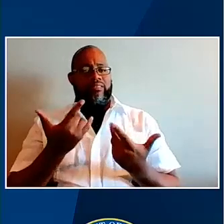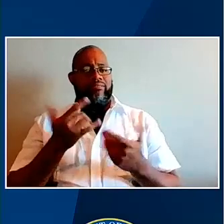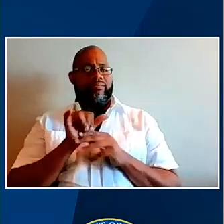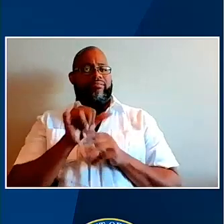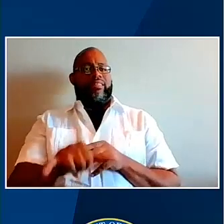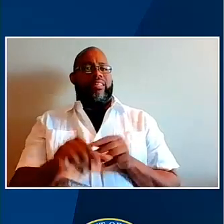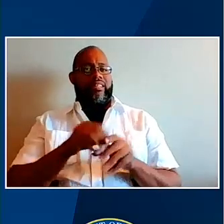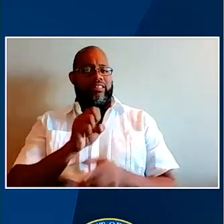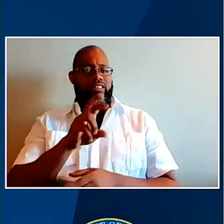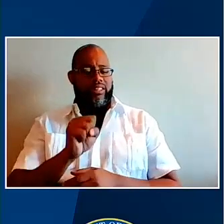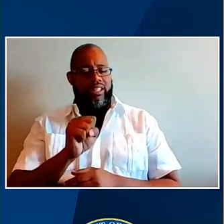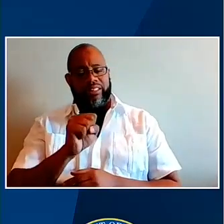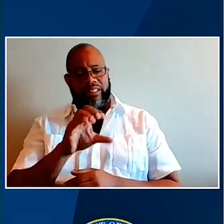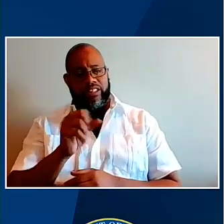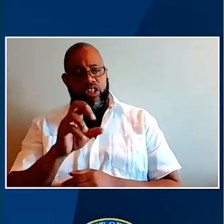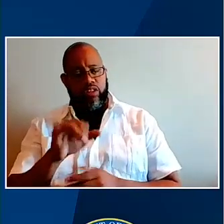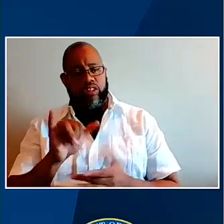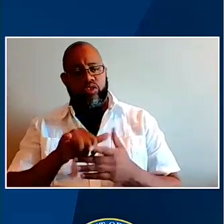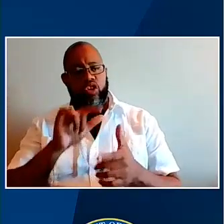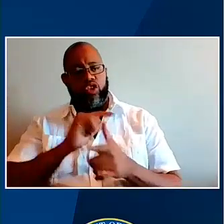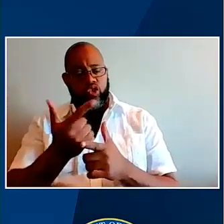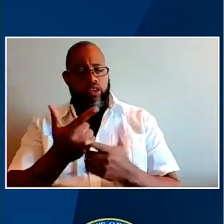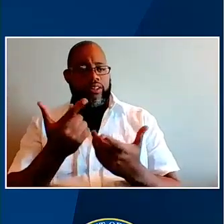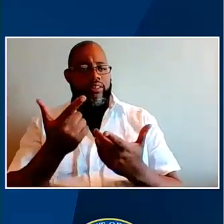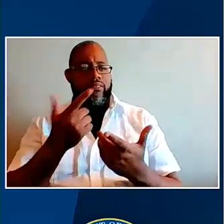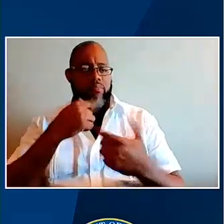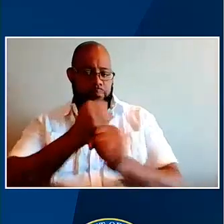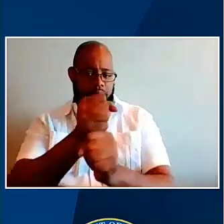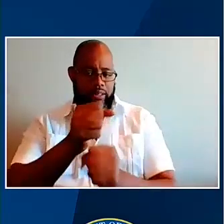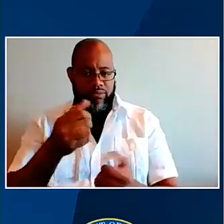until an alternative is created. So that's all.